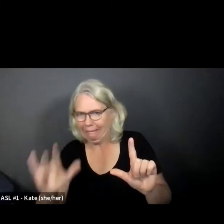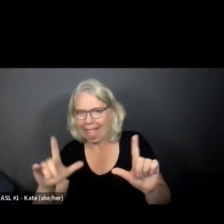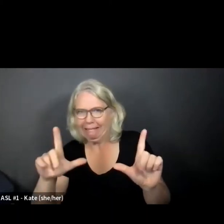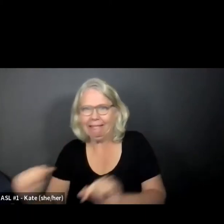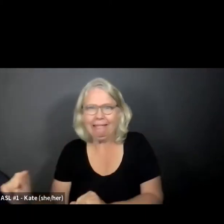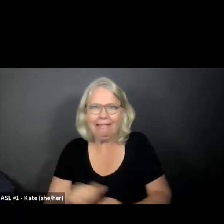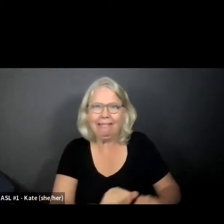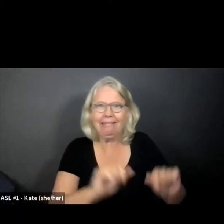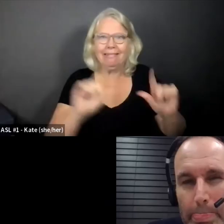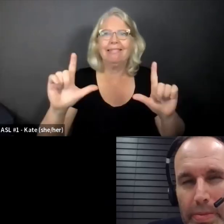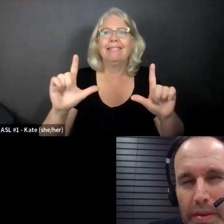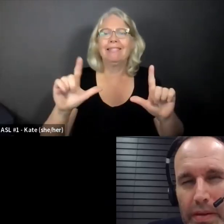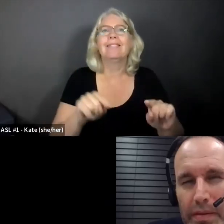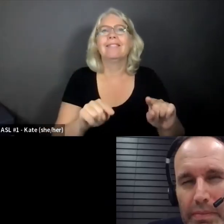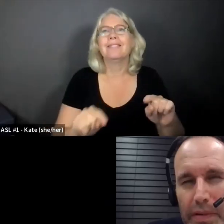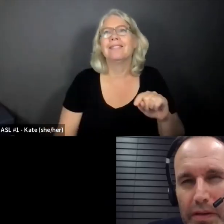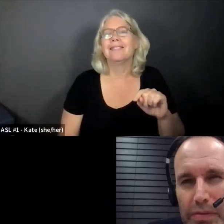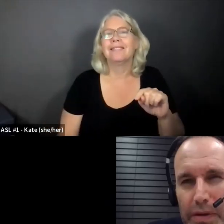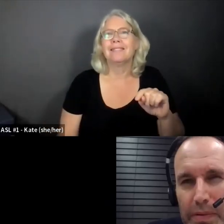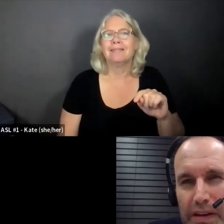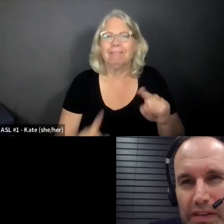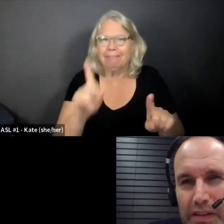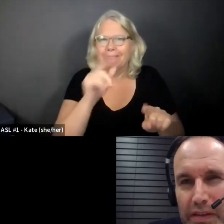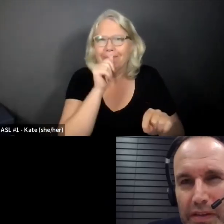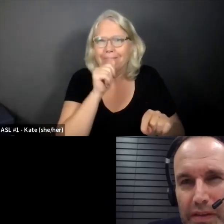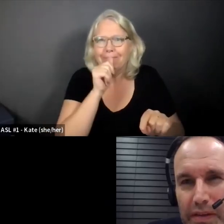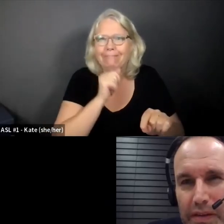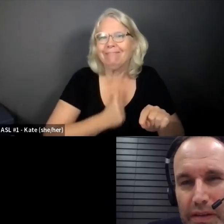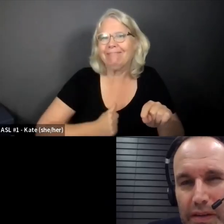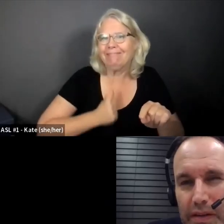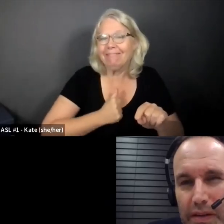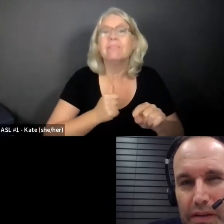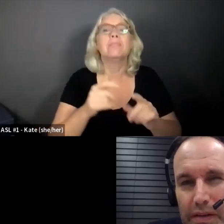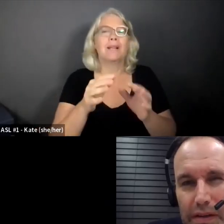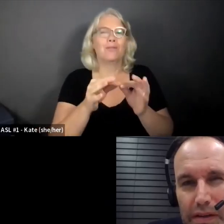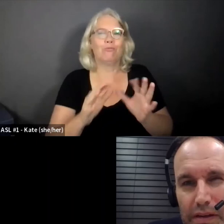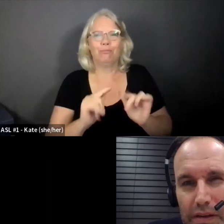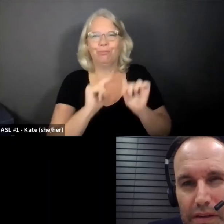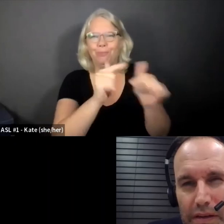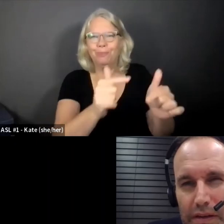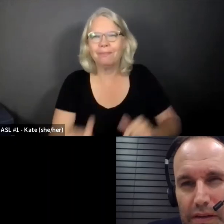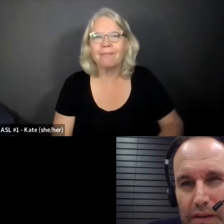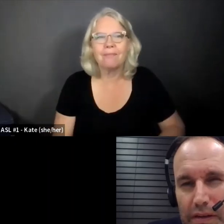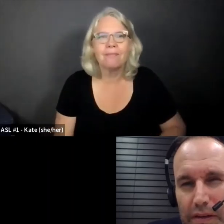BEAR WITH ME, PLEASE.